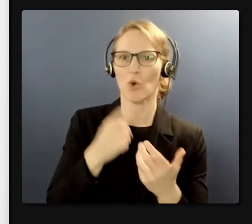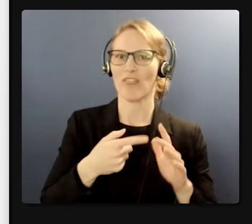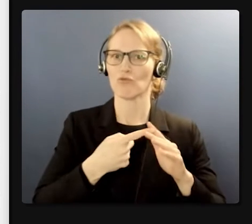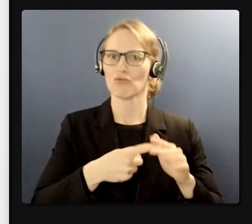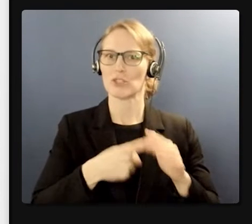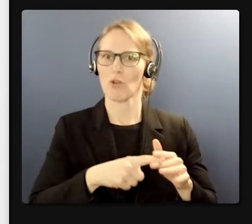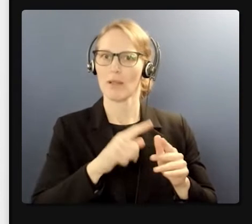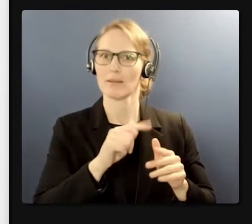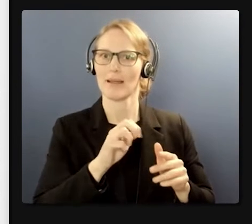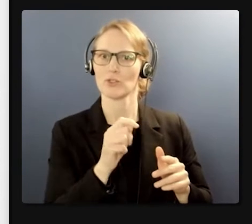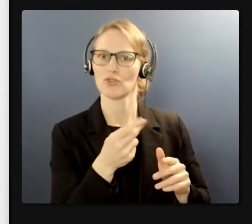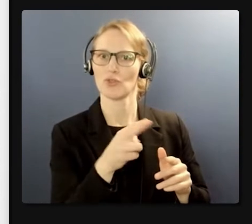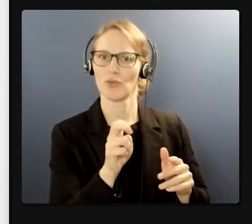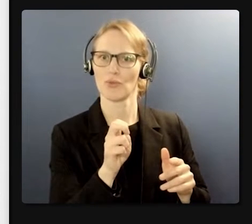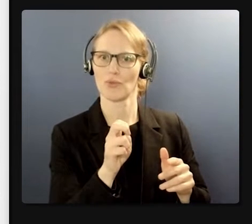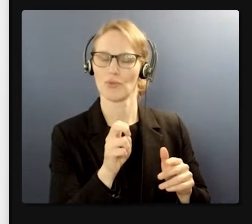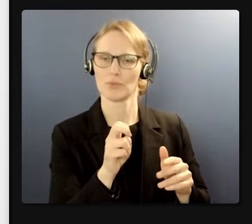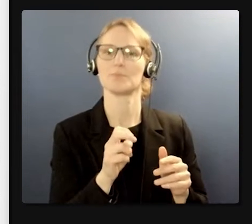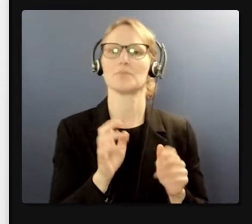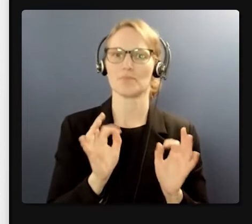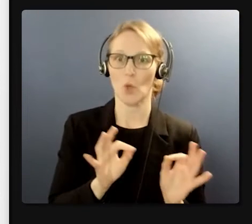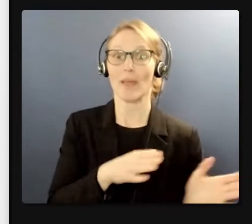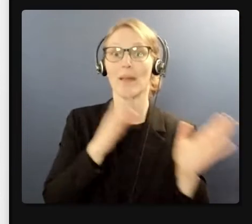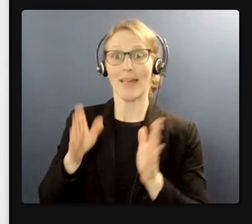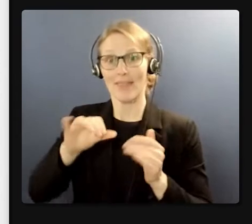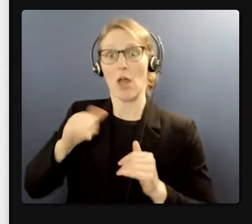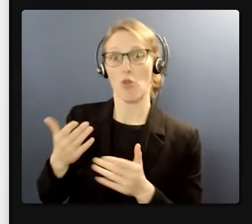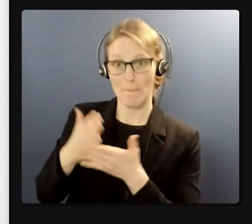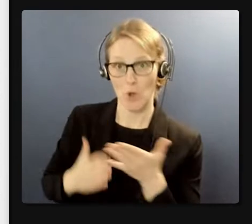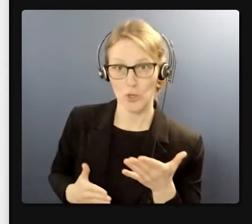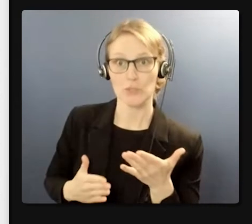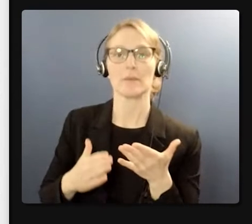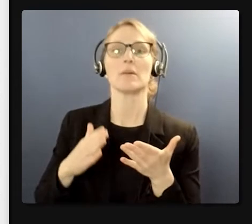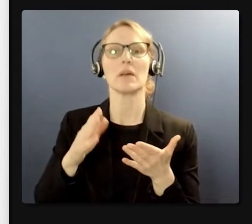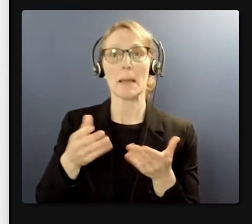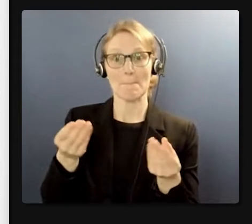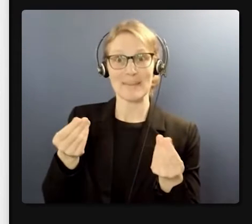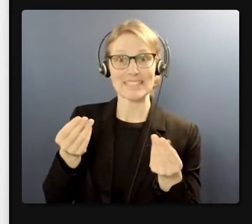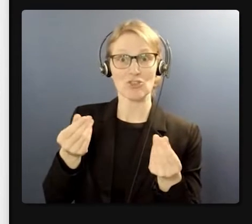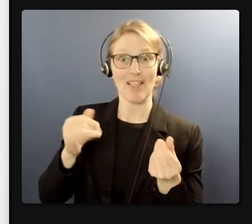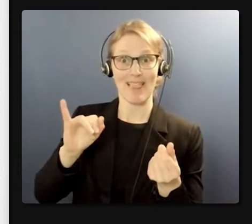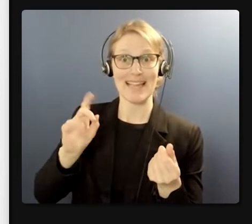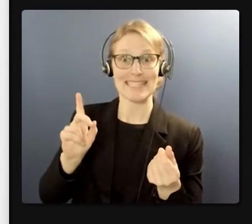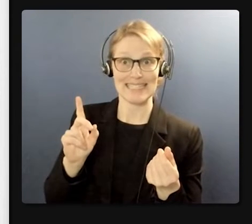The other part is the material IDs. And material IDs is,